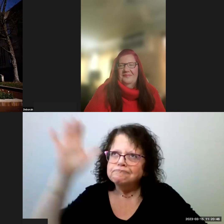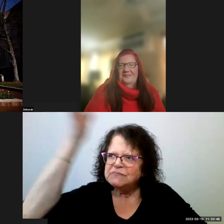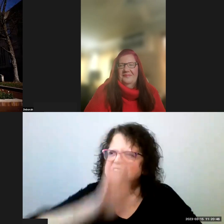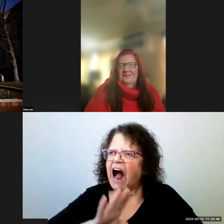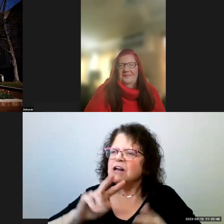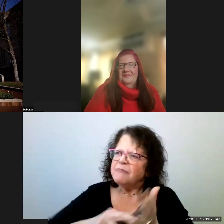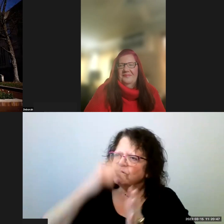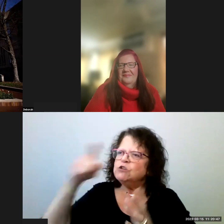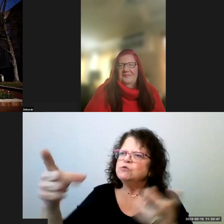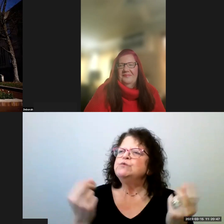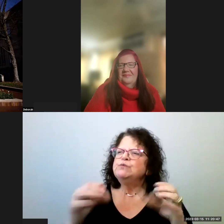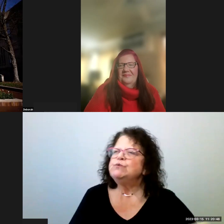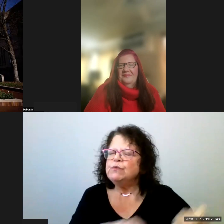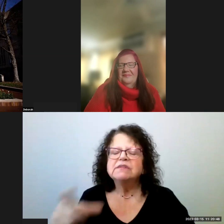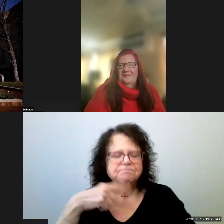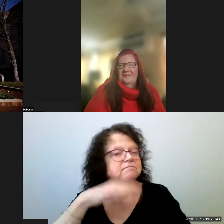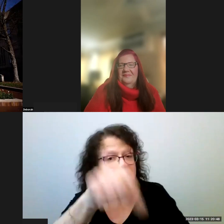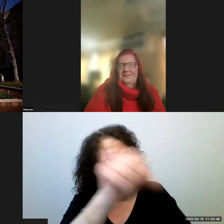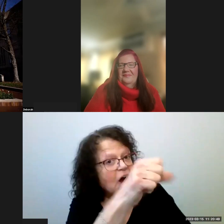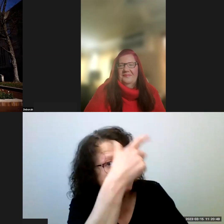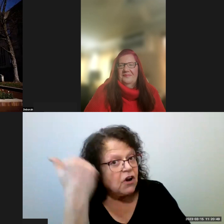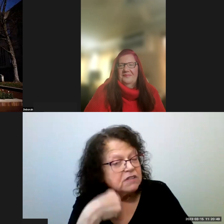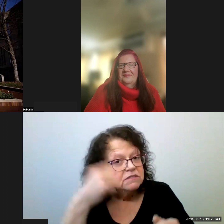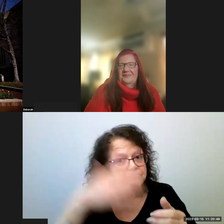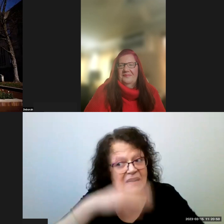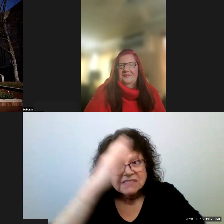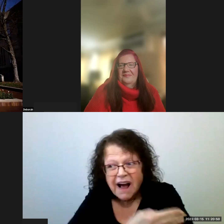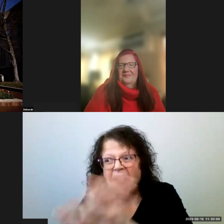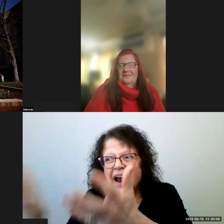an a lot of people thought I was going to close because it is a resources center for